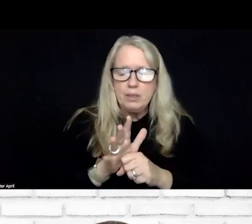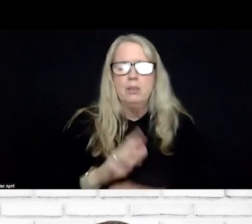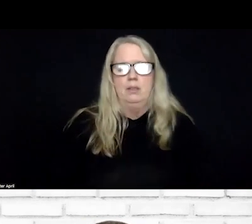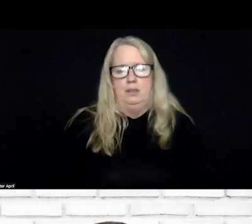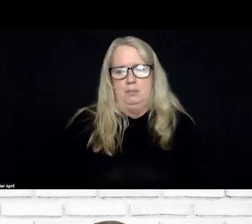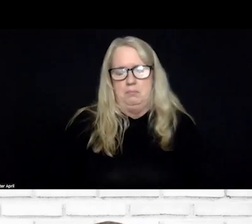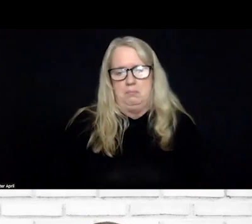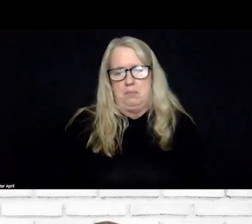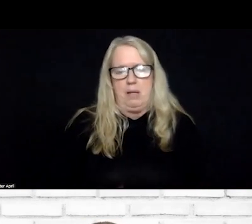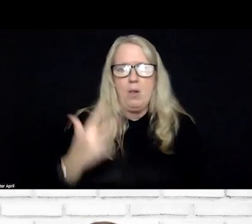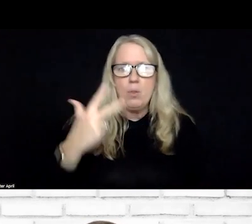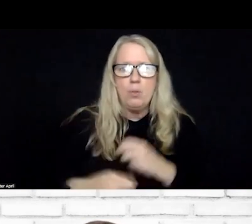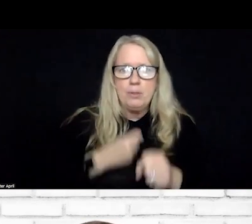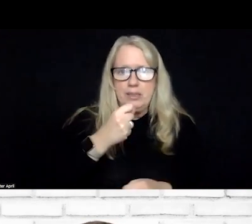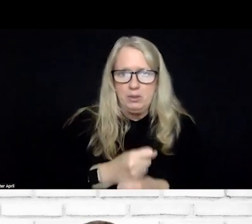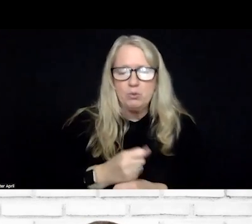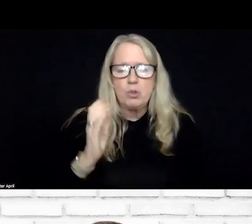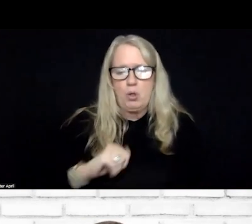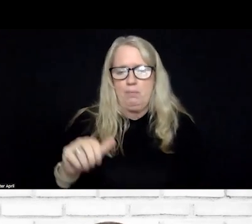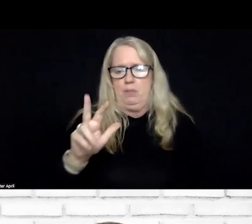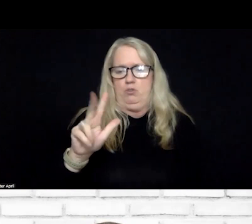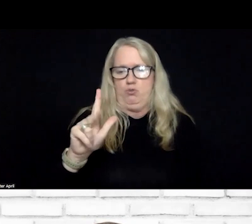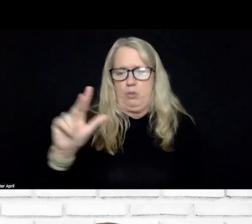ABOUT THREE YEARS AGO OR SO, 23% OF UNITED STATES